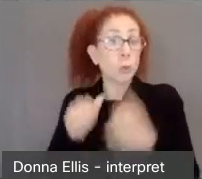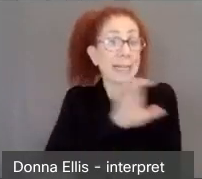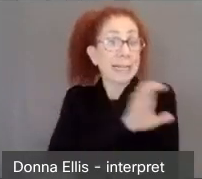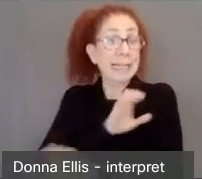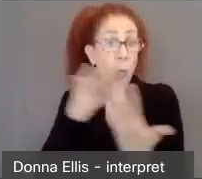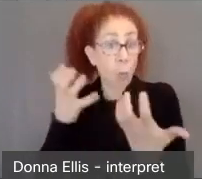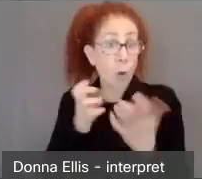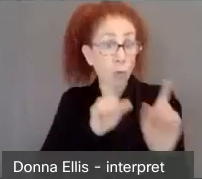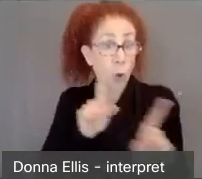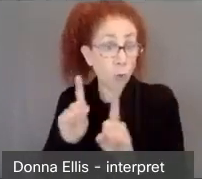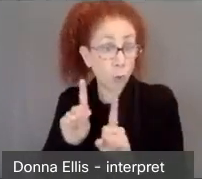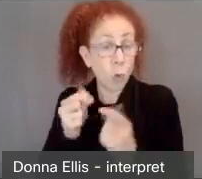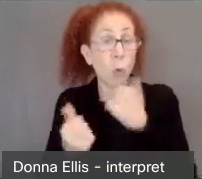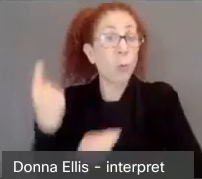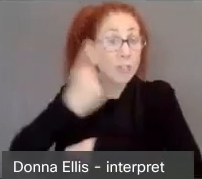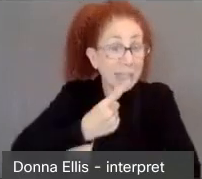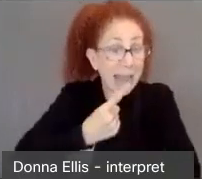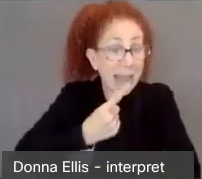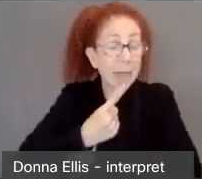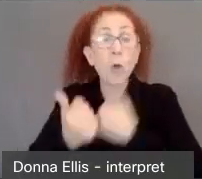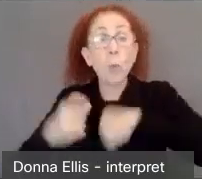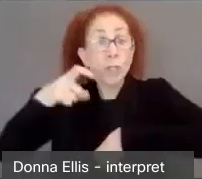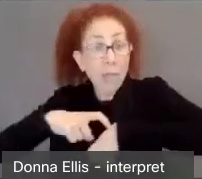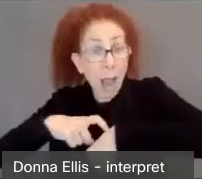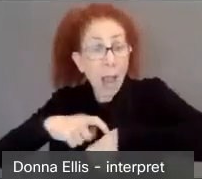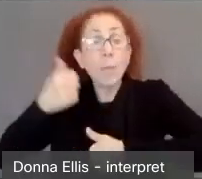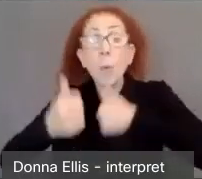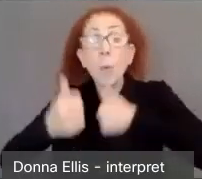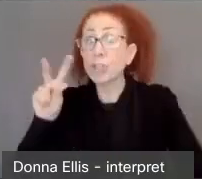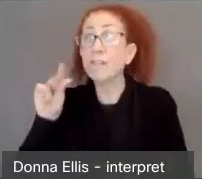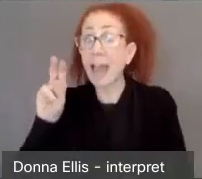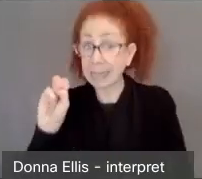the date and time of their appointment, and the vaccine that they receive,